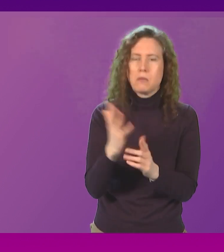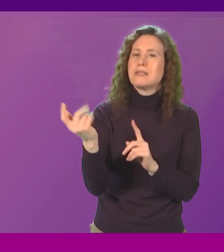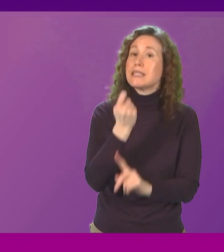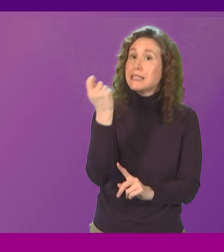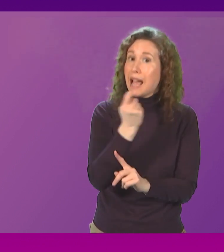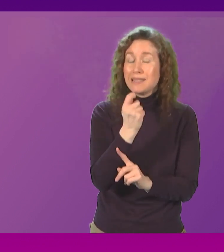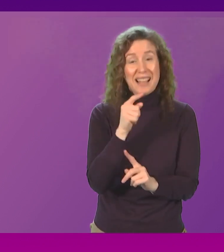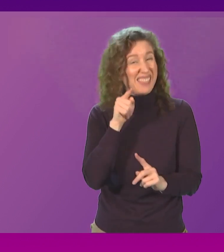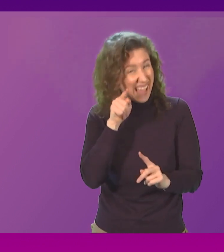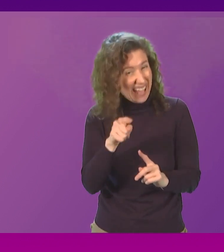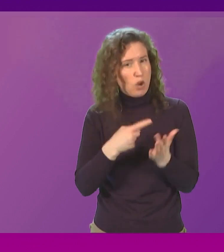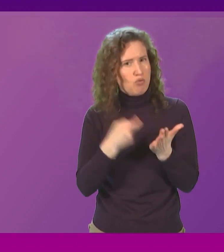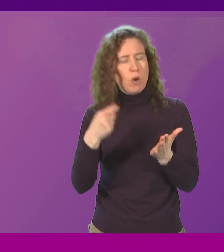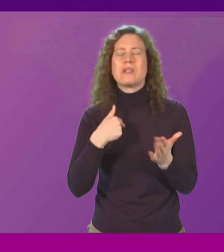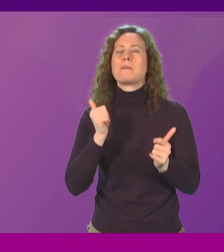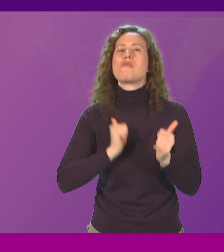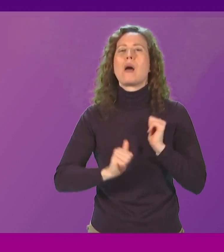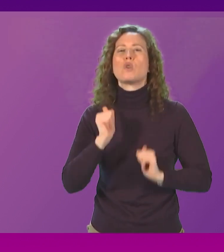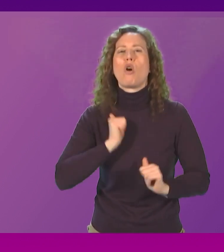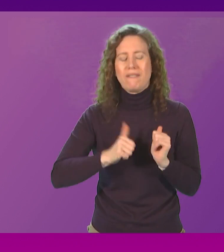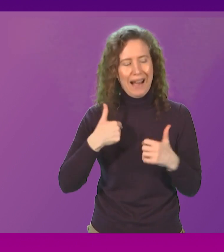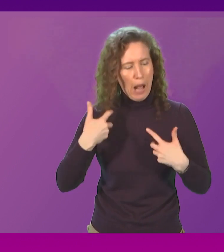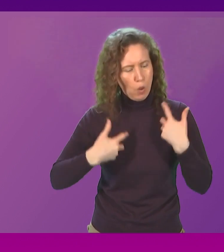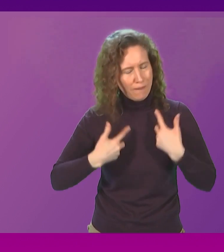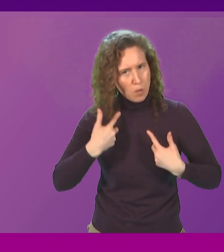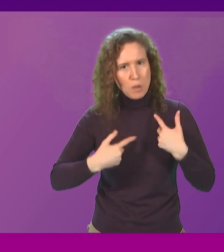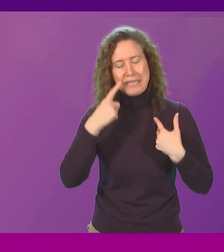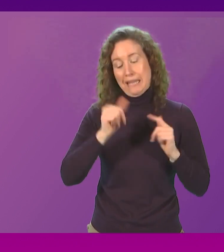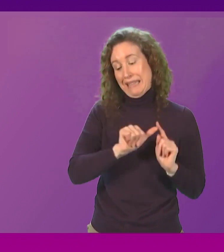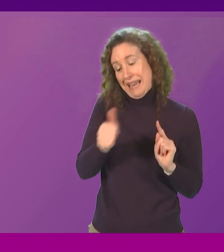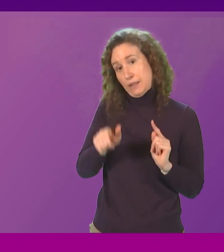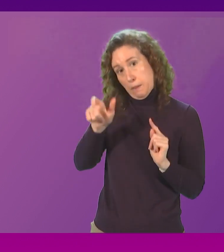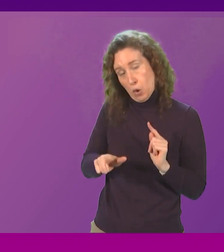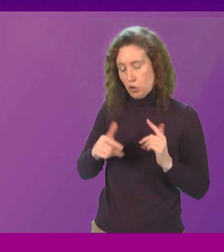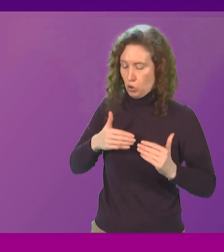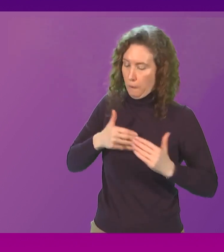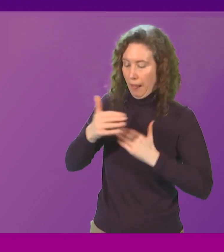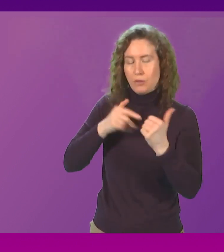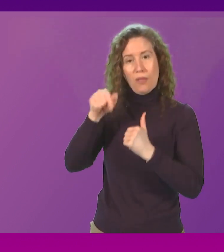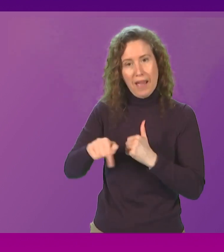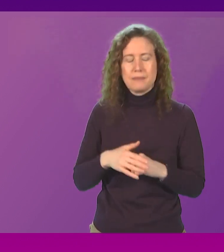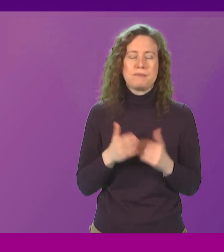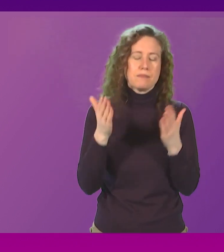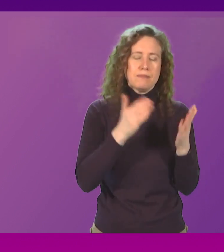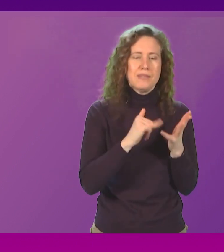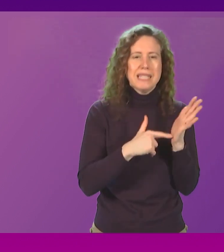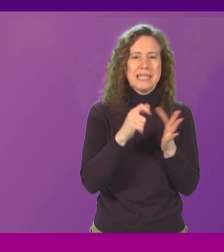That is a record that I am proud of, and I very much look forward to seeing my successor build on it.